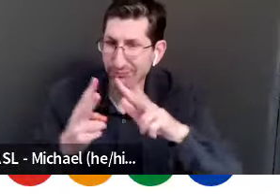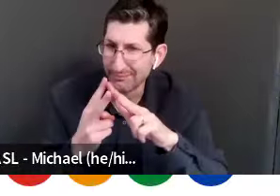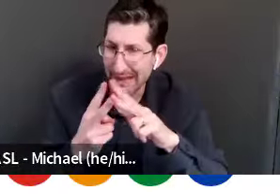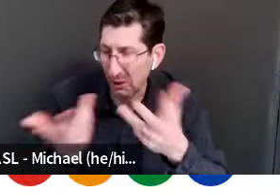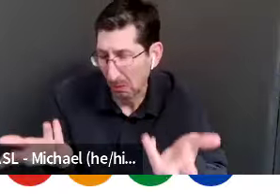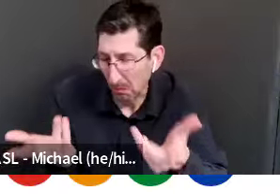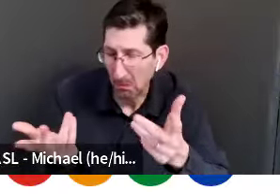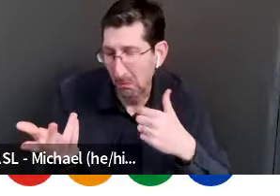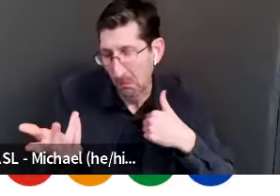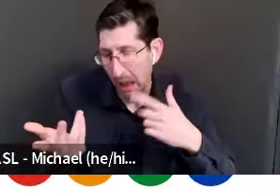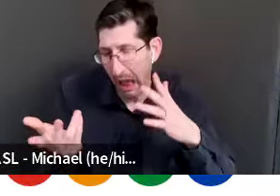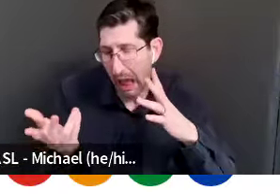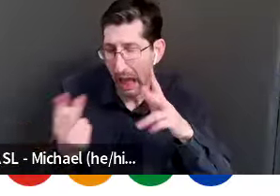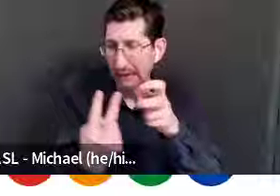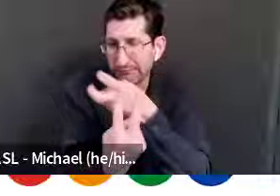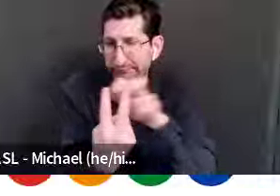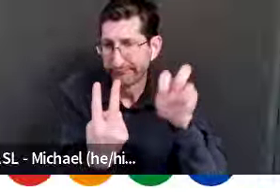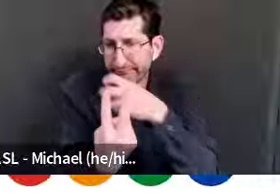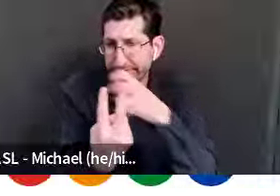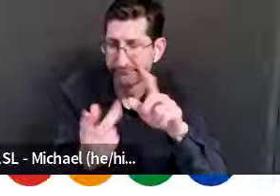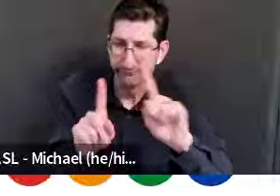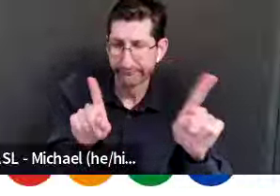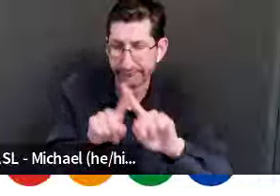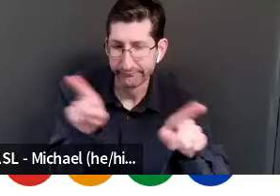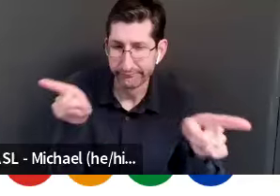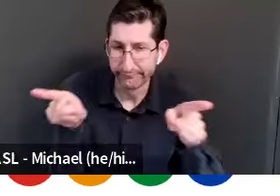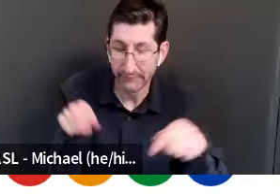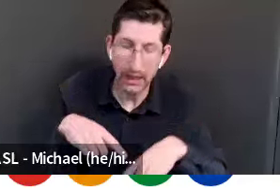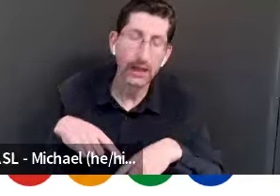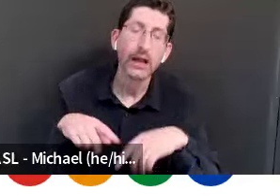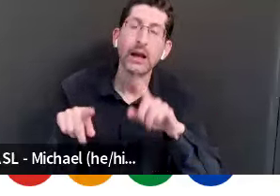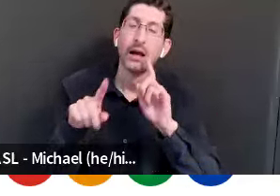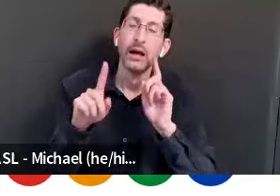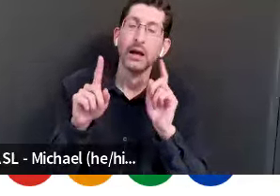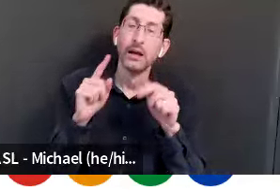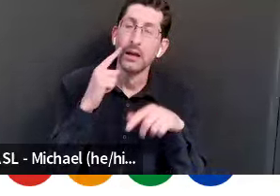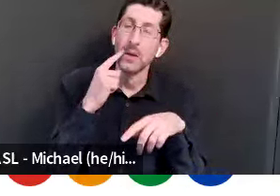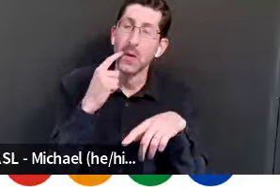VEHICLE WITH A ROLLATOR OR A WALKER, DEPENDING WHERE I GO, I CAN CHOOSE WHICH MOBILE DEVICE TO